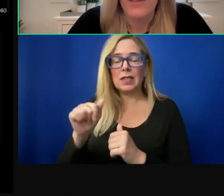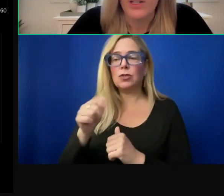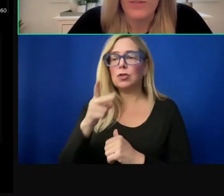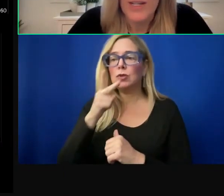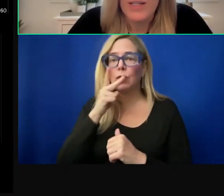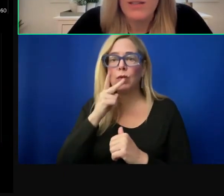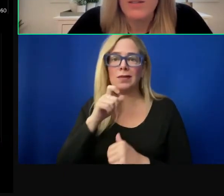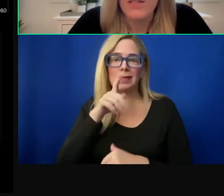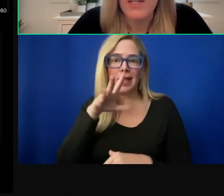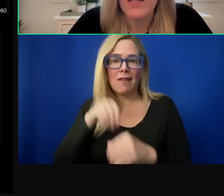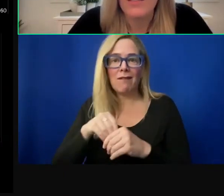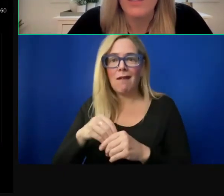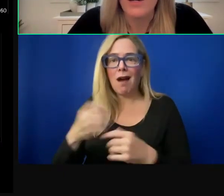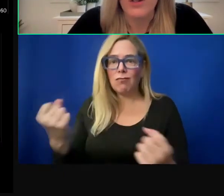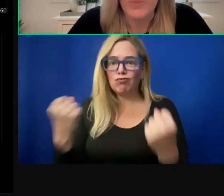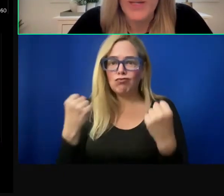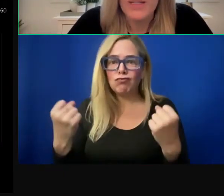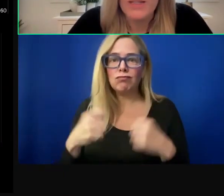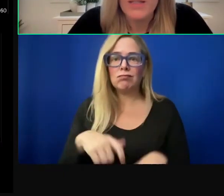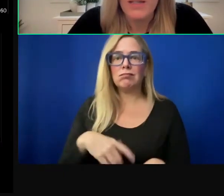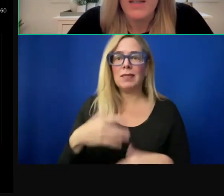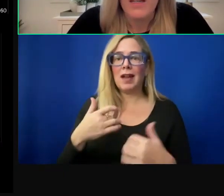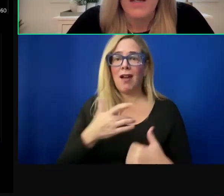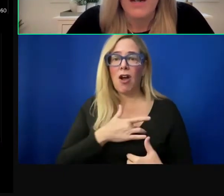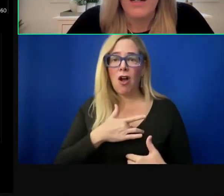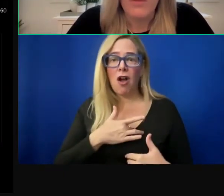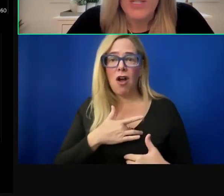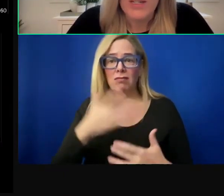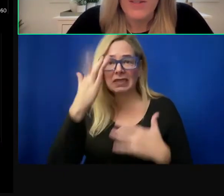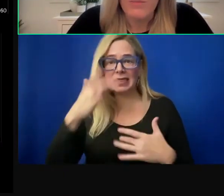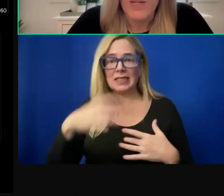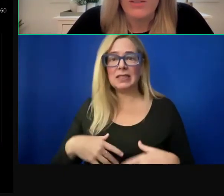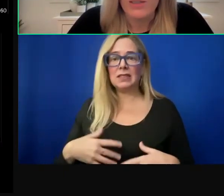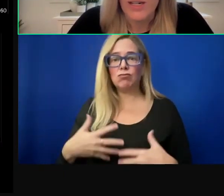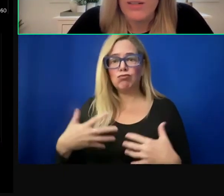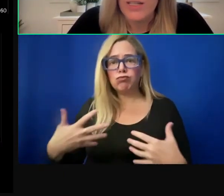have cardiovascular disease, are obese, are not receiving the medical care they